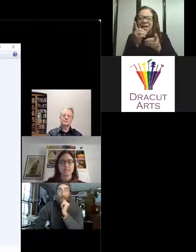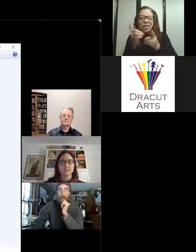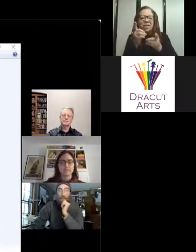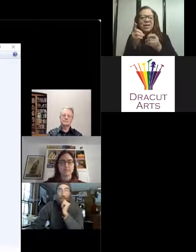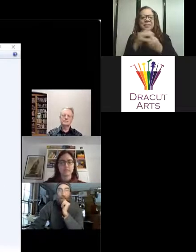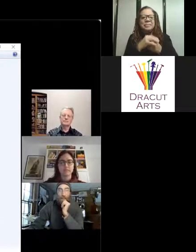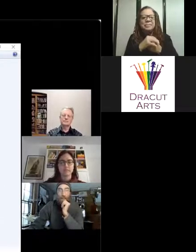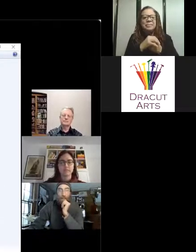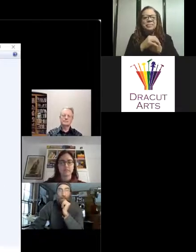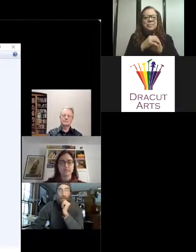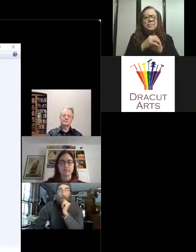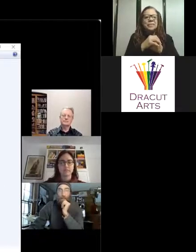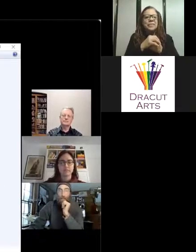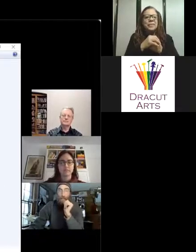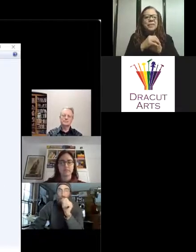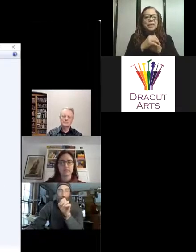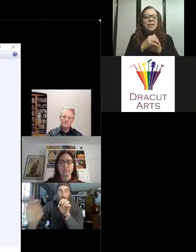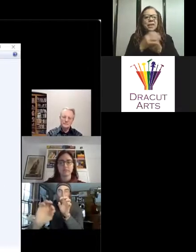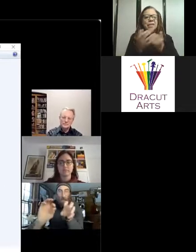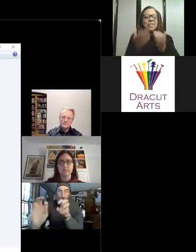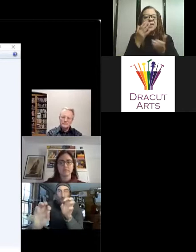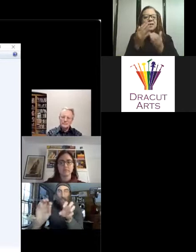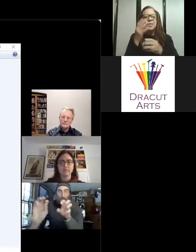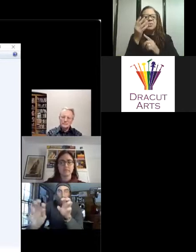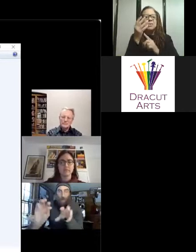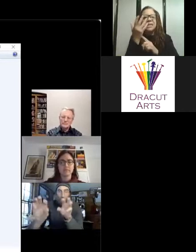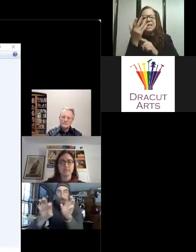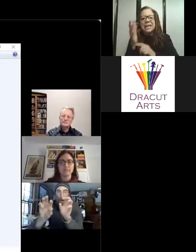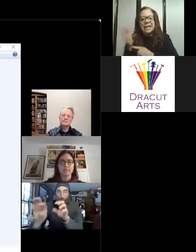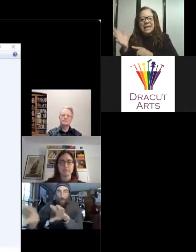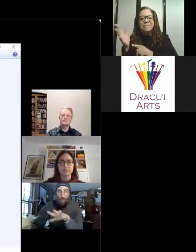and maybe we'll just let those leaves, and those stomping feet march into the